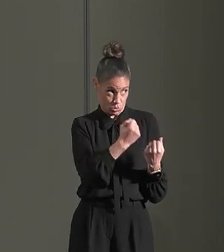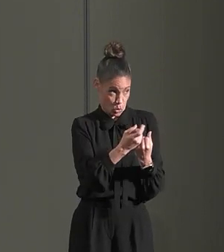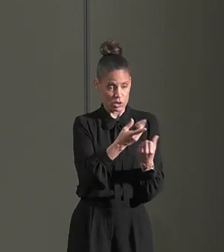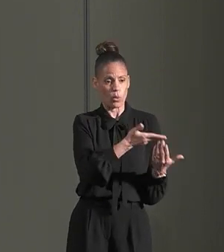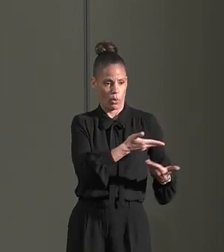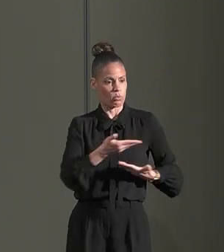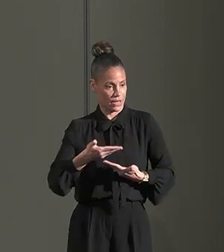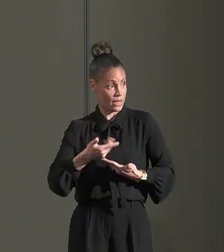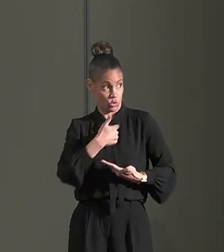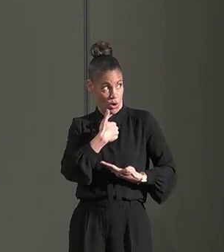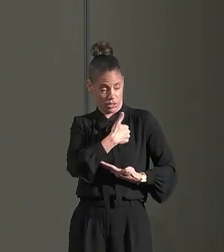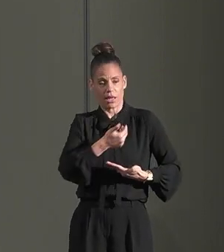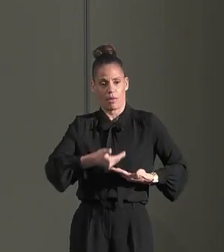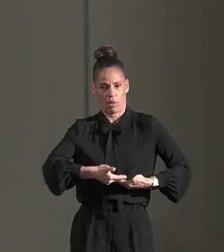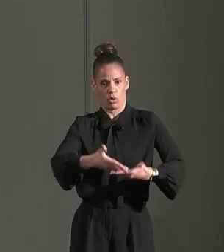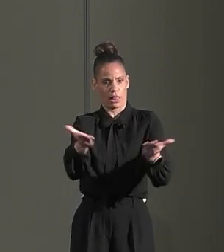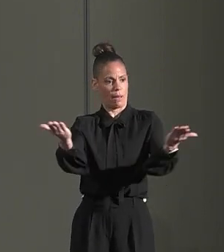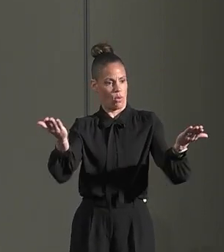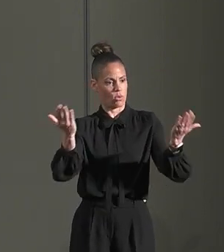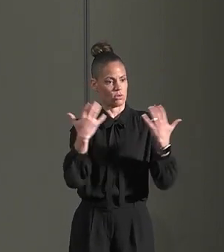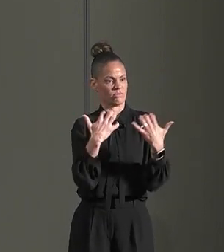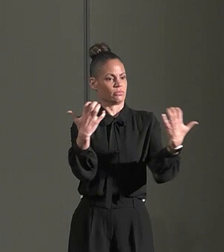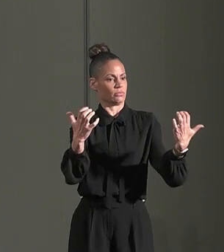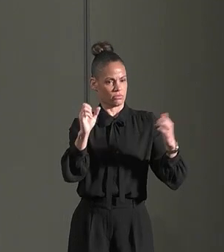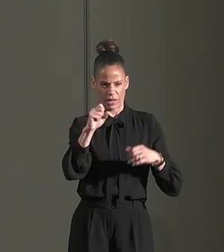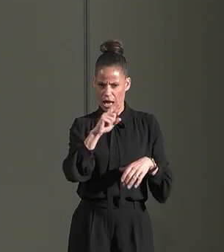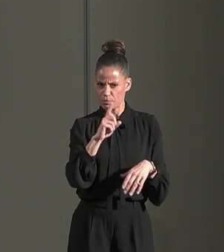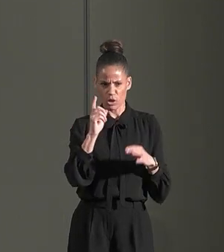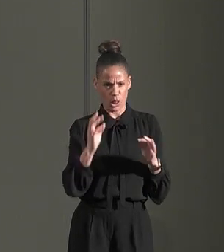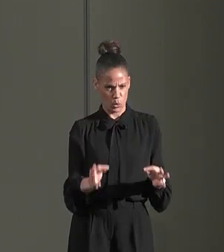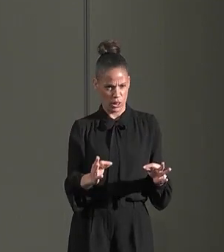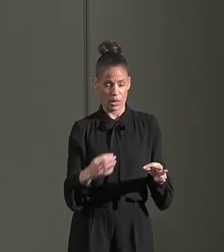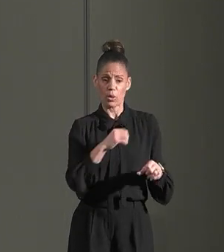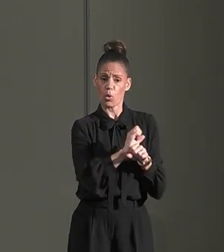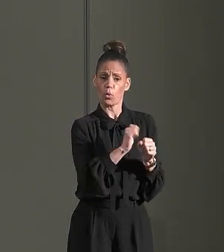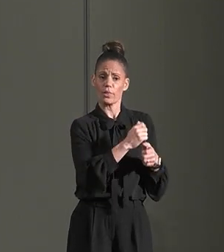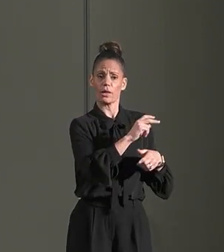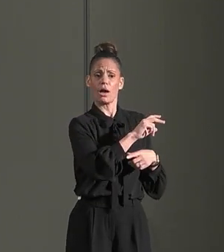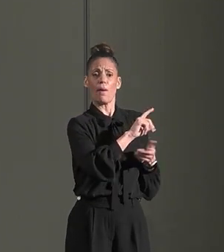the marketplace and work with the publishers to make sure we tell you ahead of time if